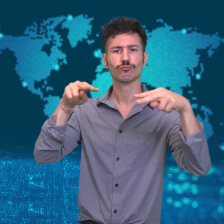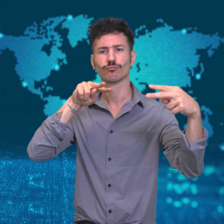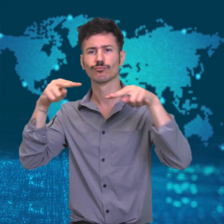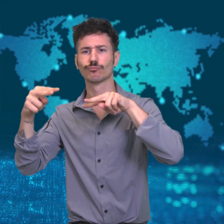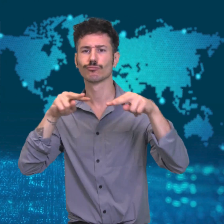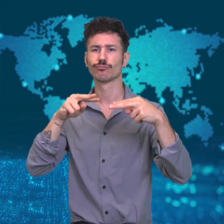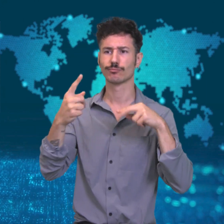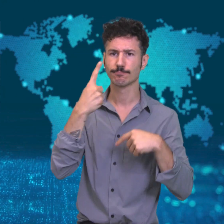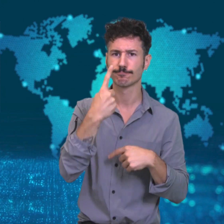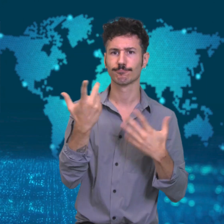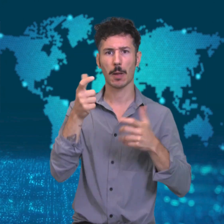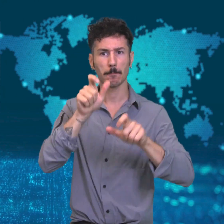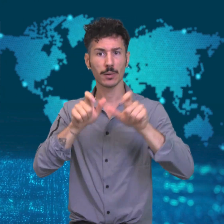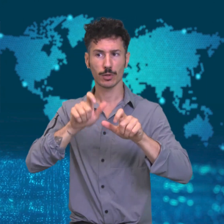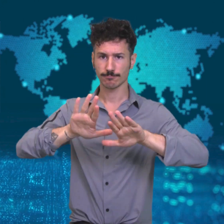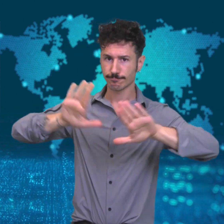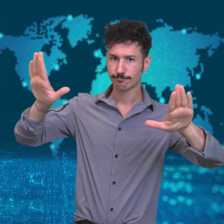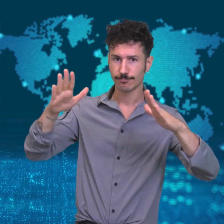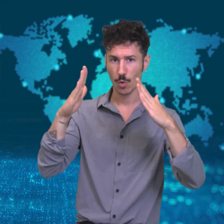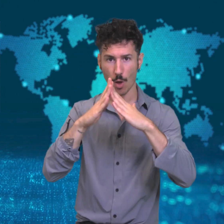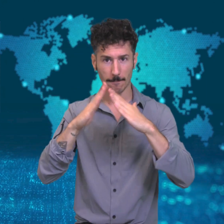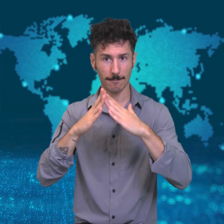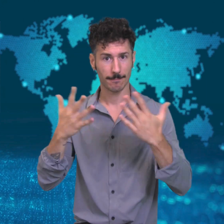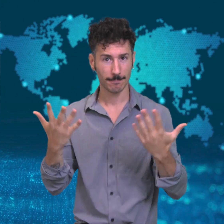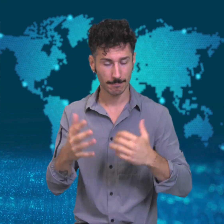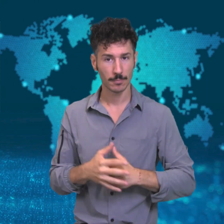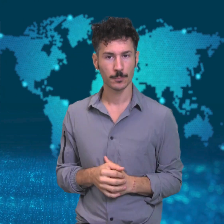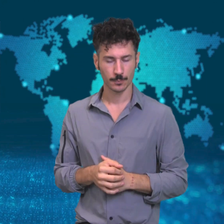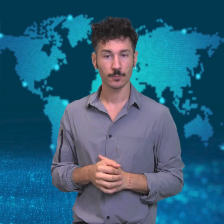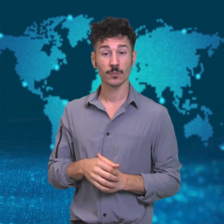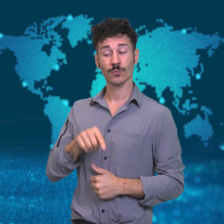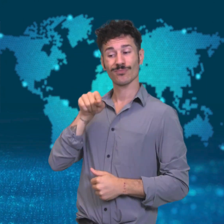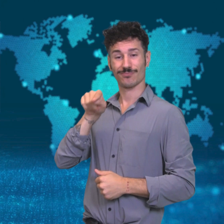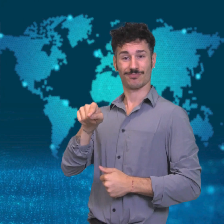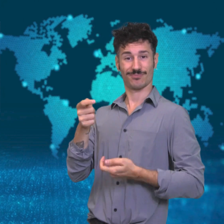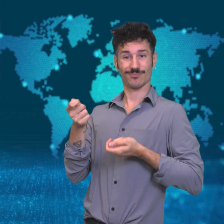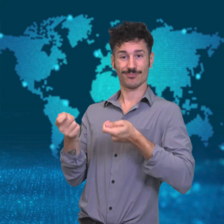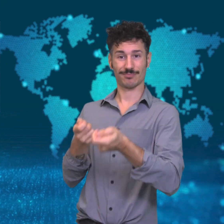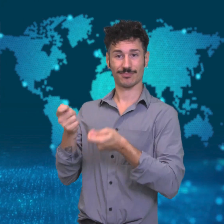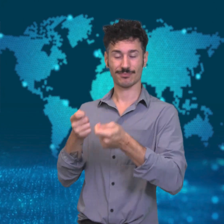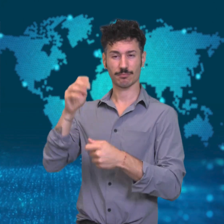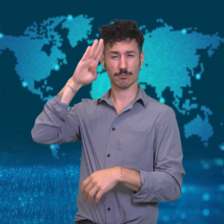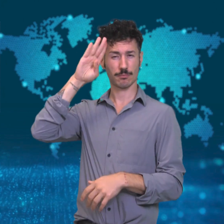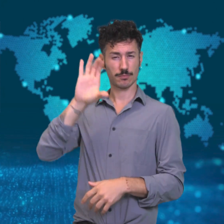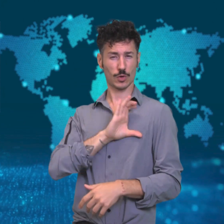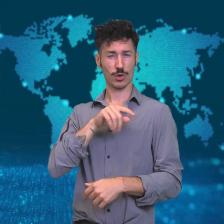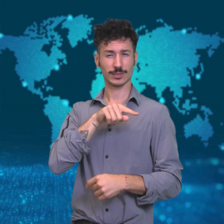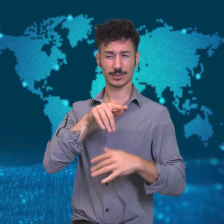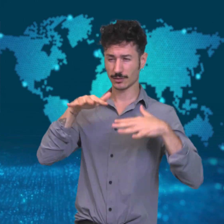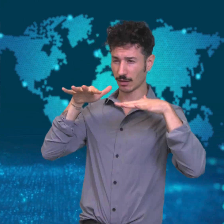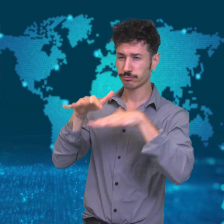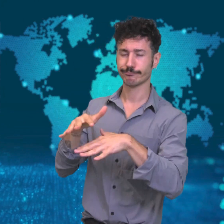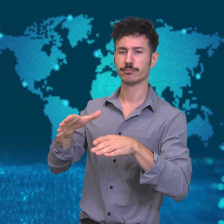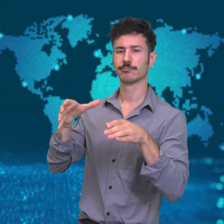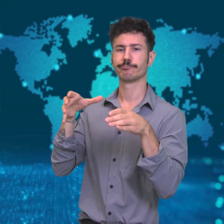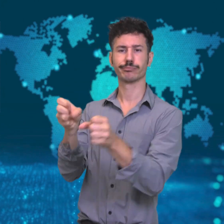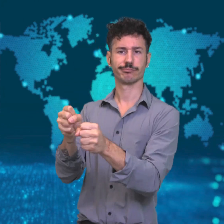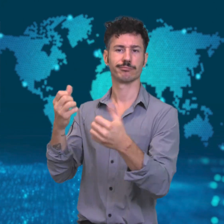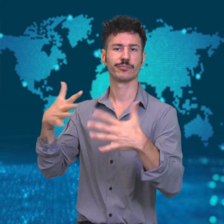More than 20 people were arrested after the raid on the illegal gathering.